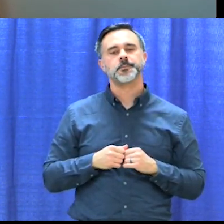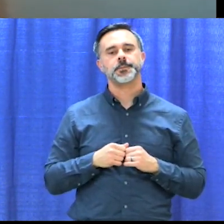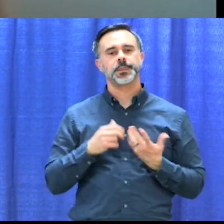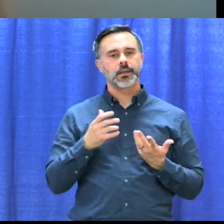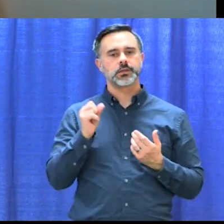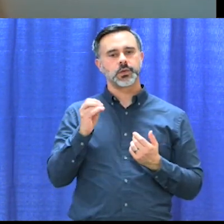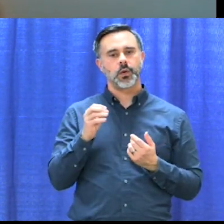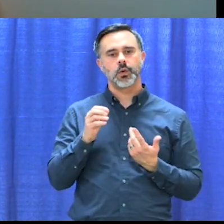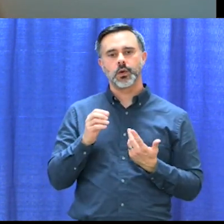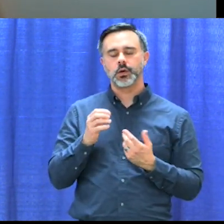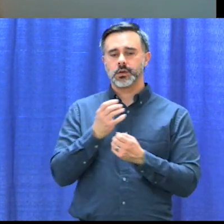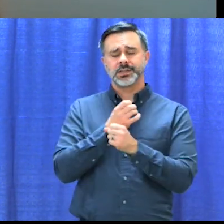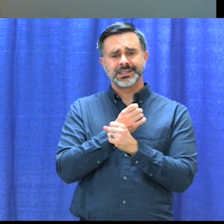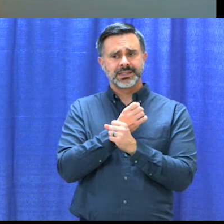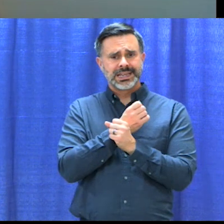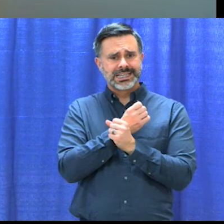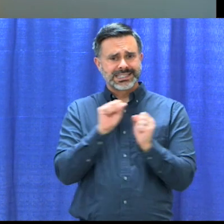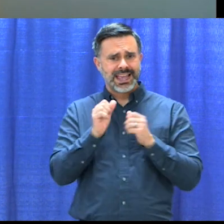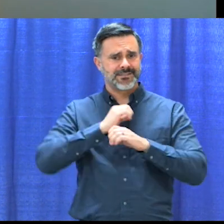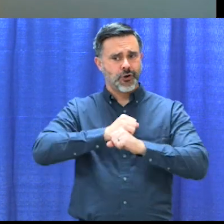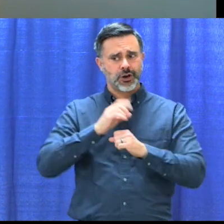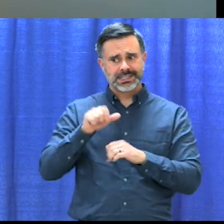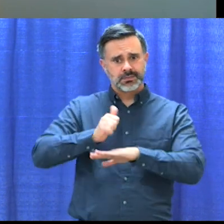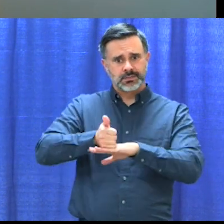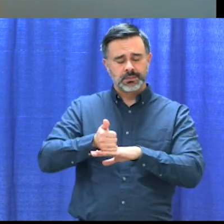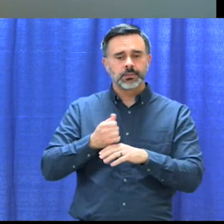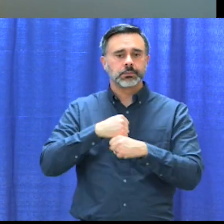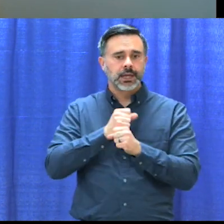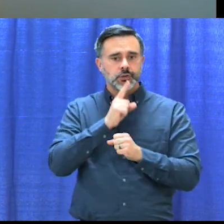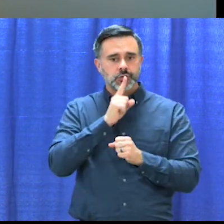Safeguards need to be in place to ensure that the service to providers own subscribers are